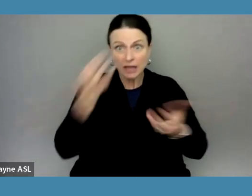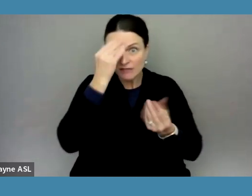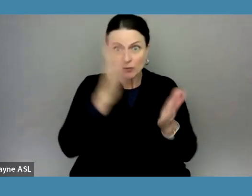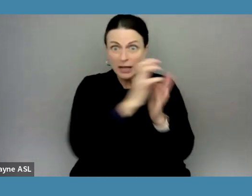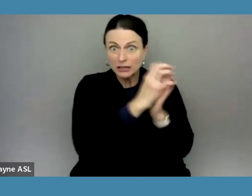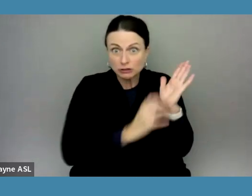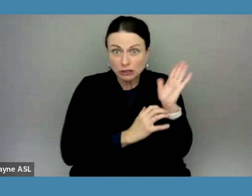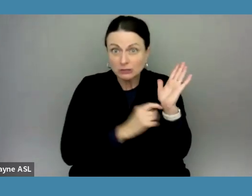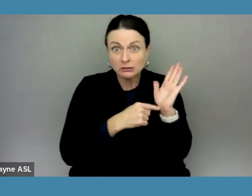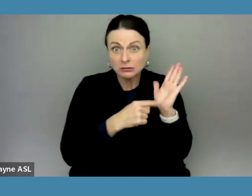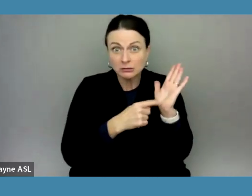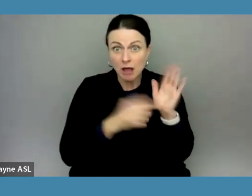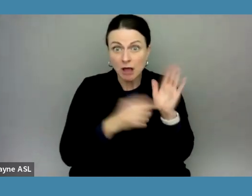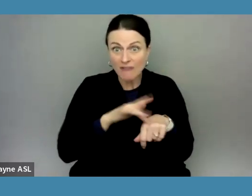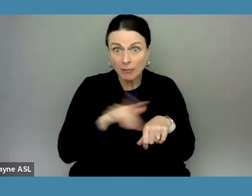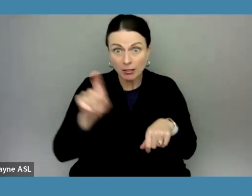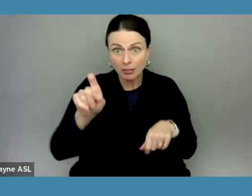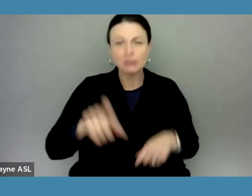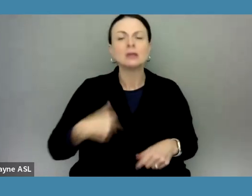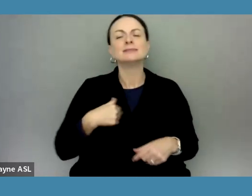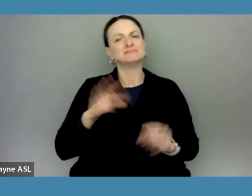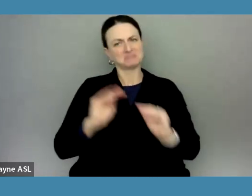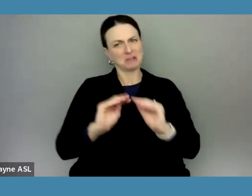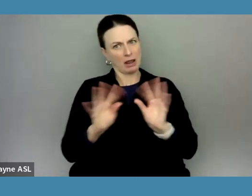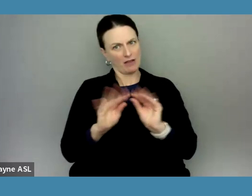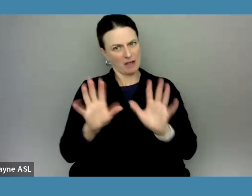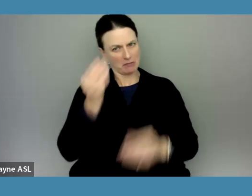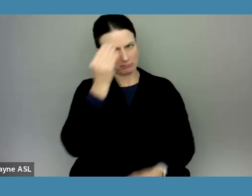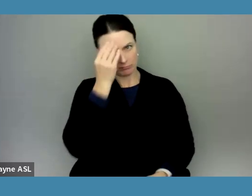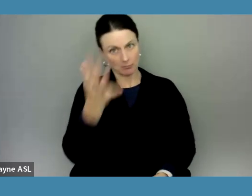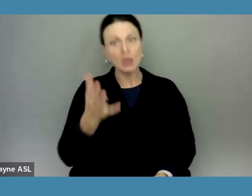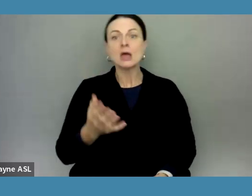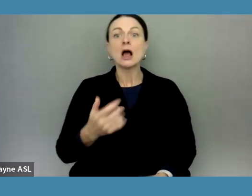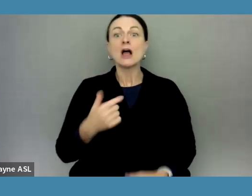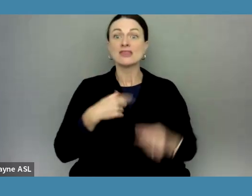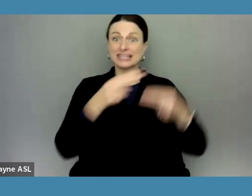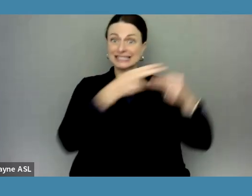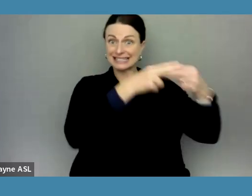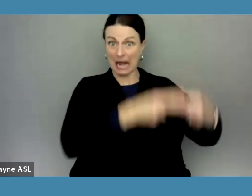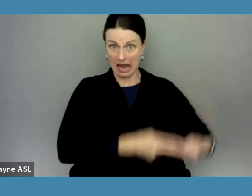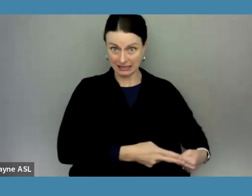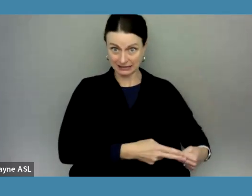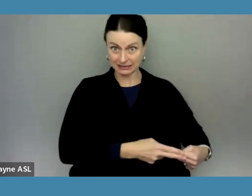And just to re-clarify, we will have the slides for this presentation along with the recording